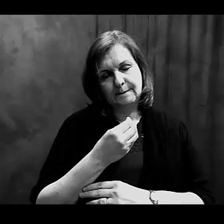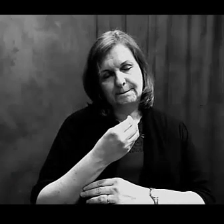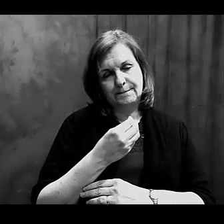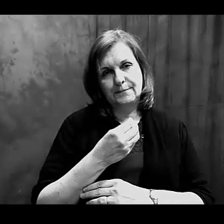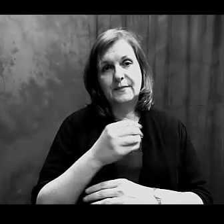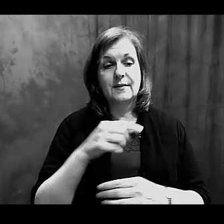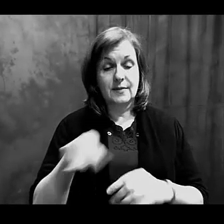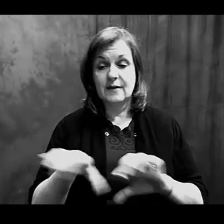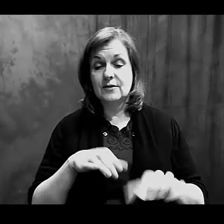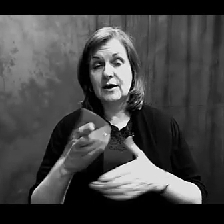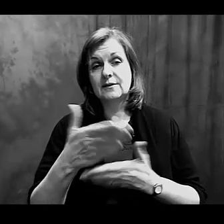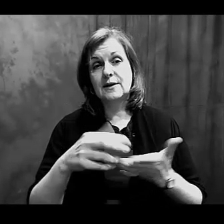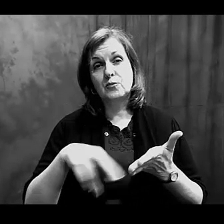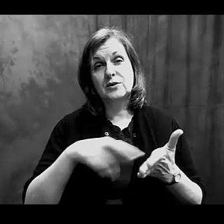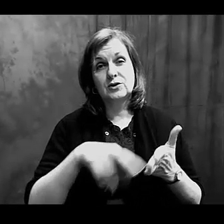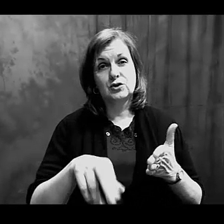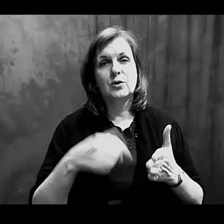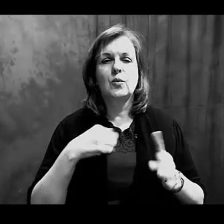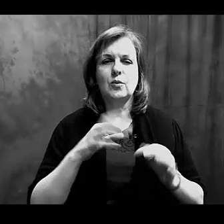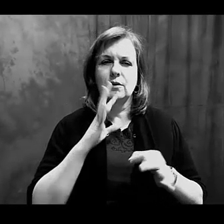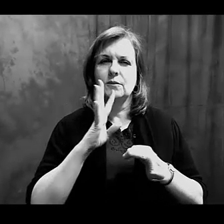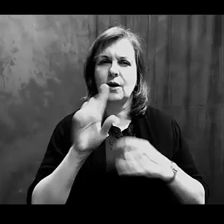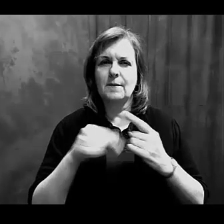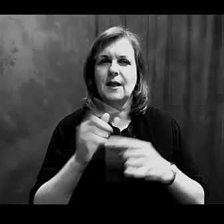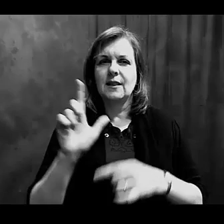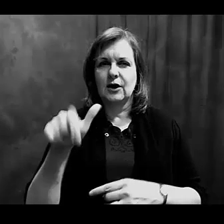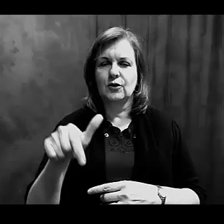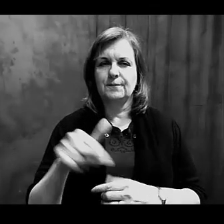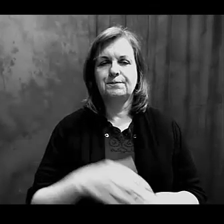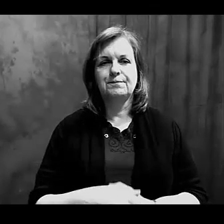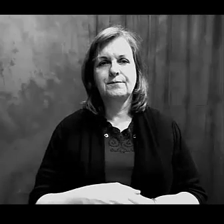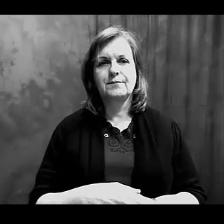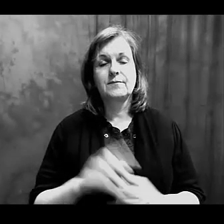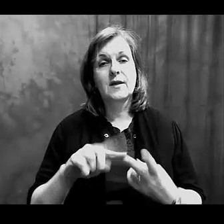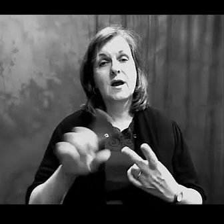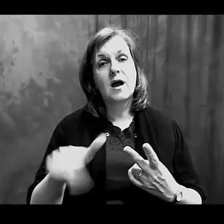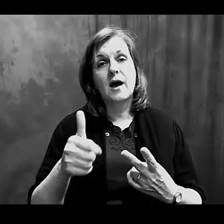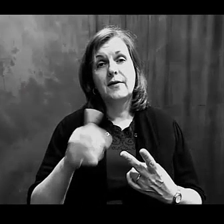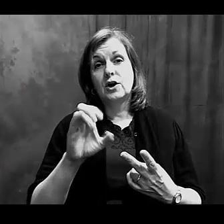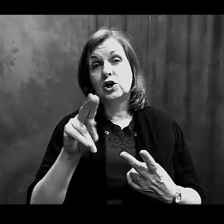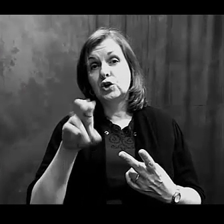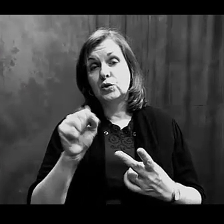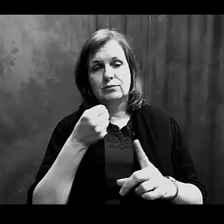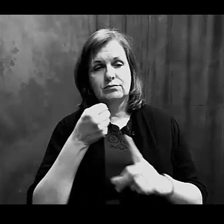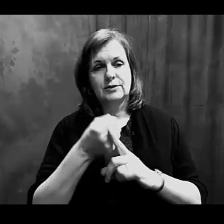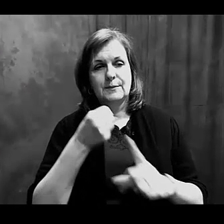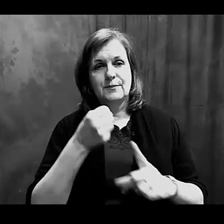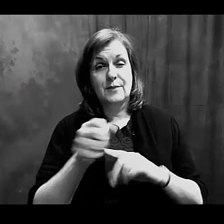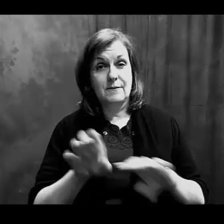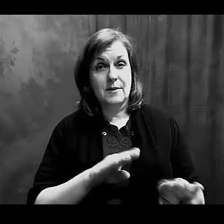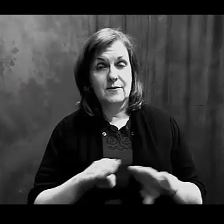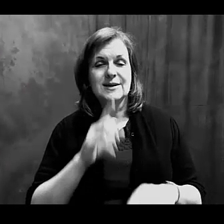so they've done some very interesting studies that will get into more later other cues are tides